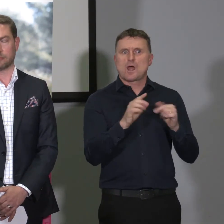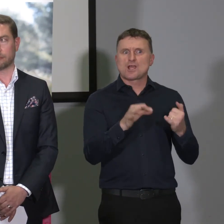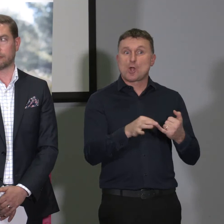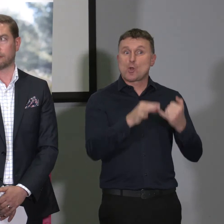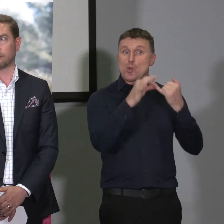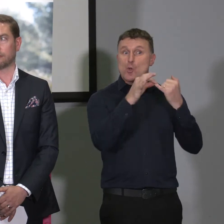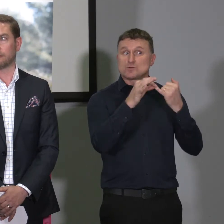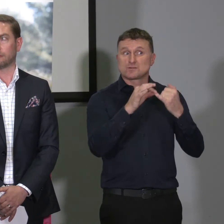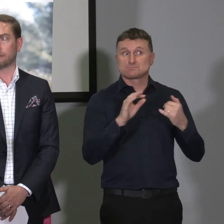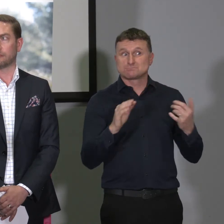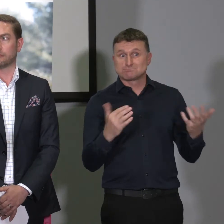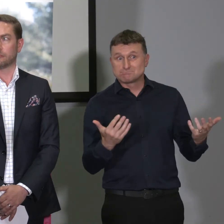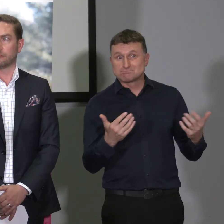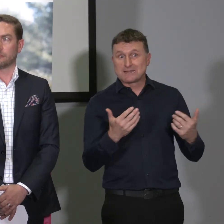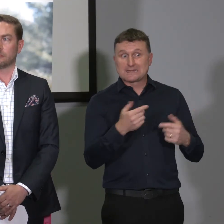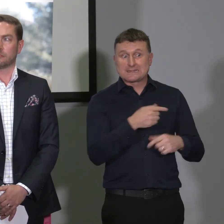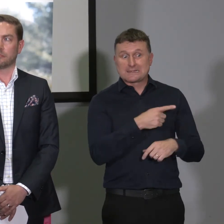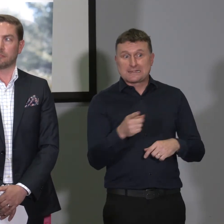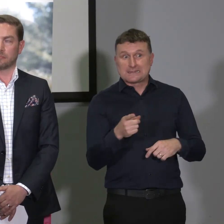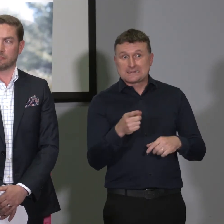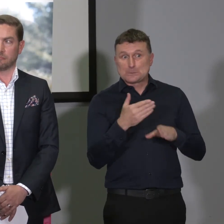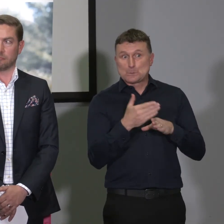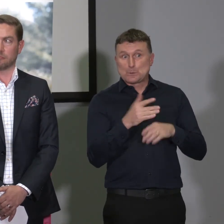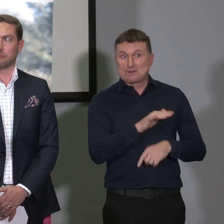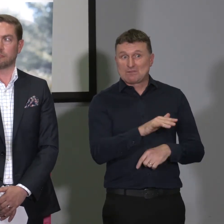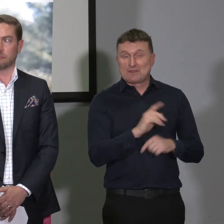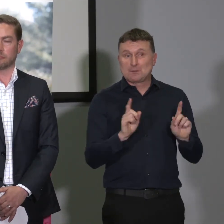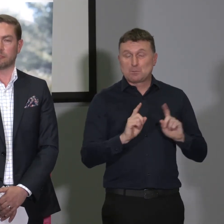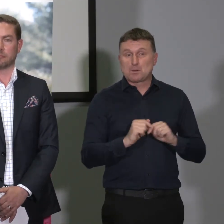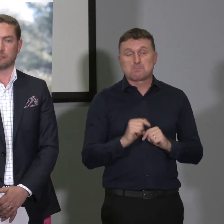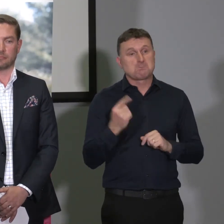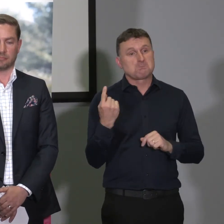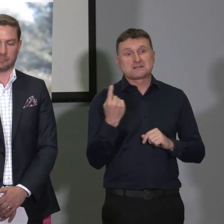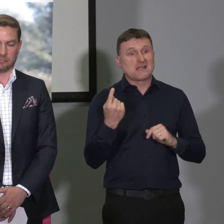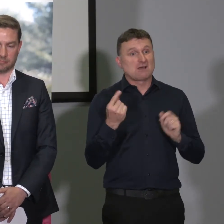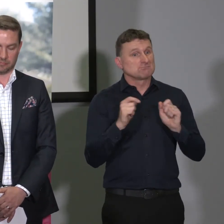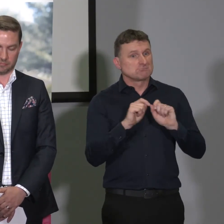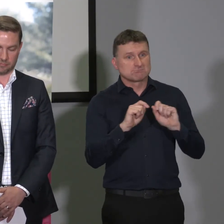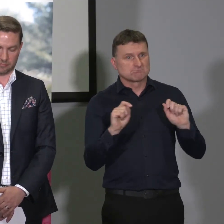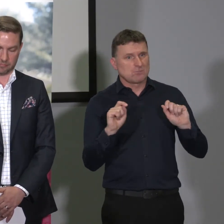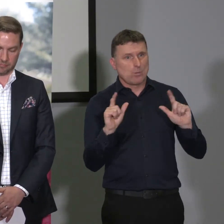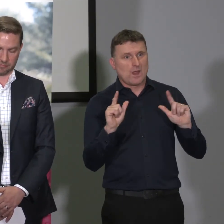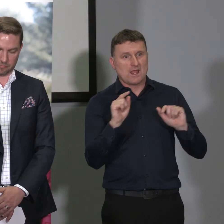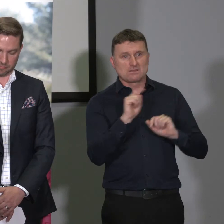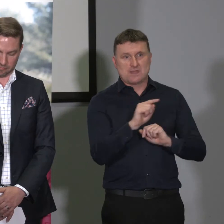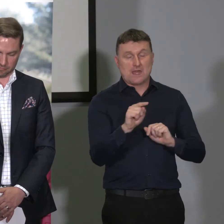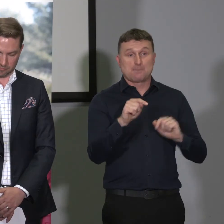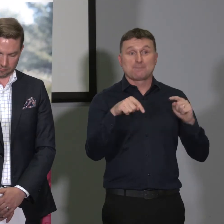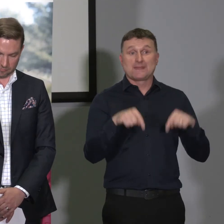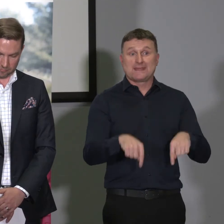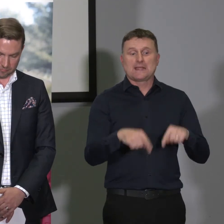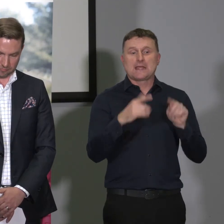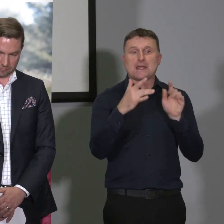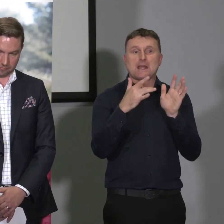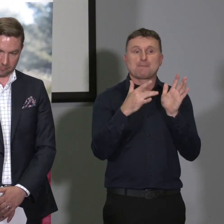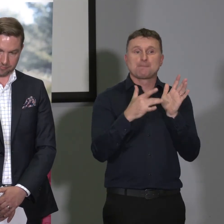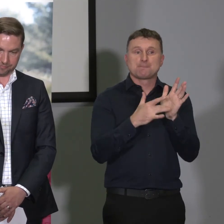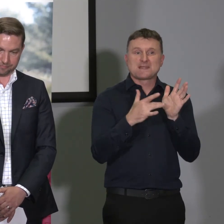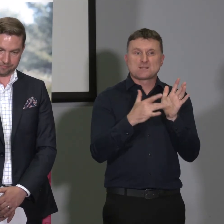super urgent. Anything you are doing on the human >> Not that I'm aware of, however I can say, for